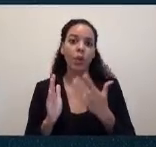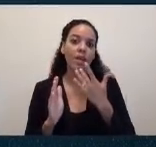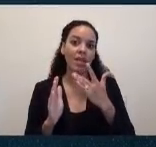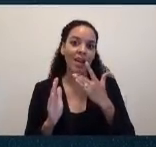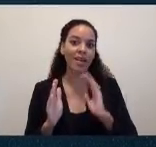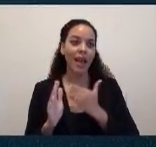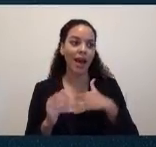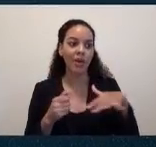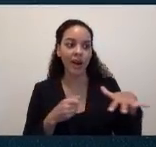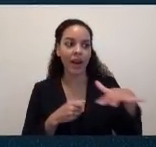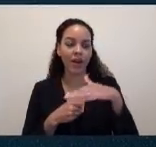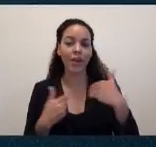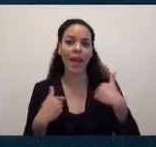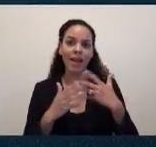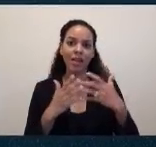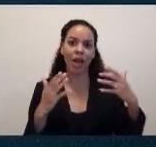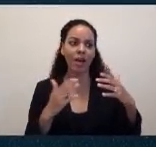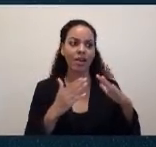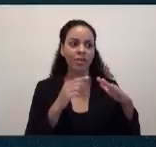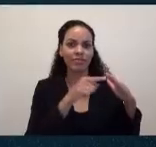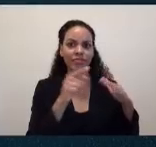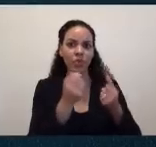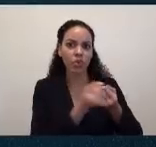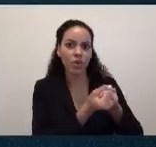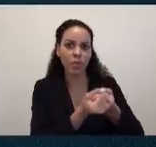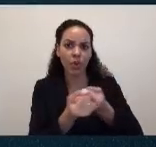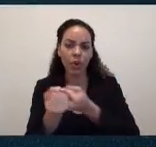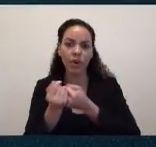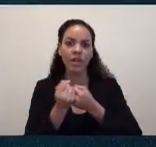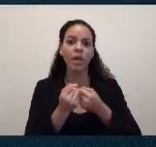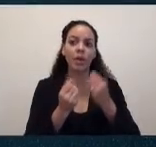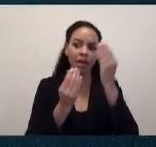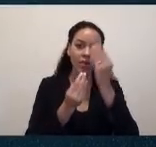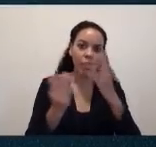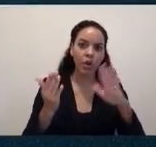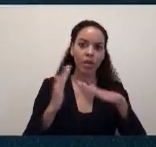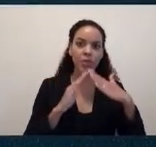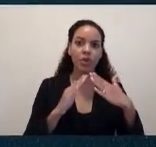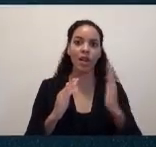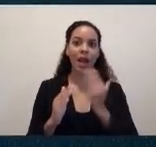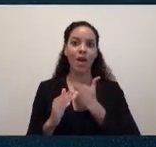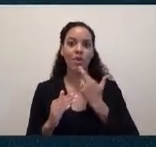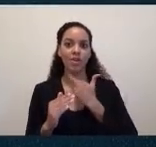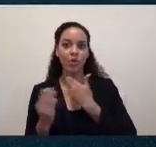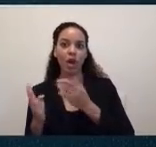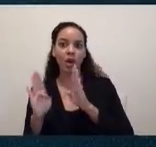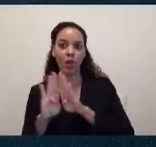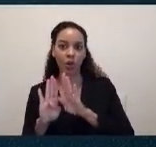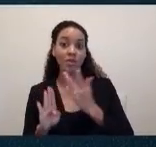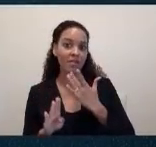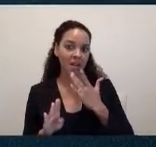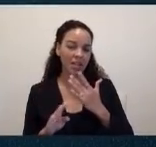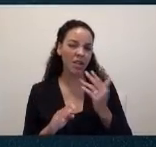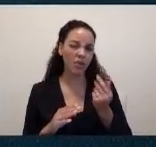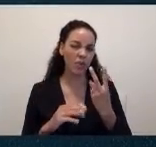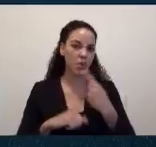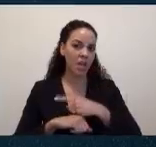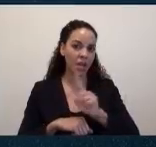who were able to get the word out that we would be closed. Thankfully, it was just for a few days. Stephanie Woody: (29:22) But that experience really showed us